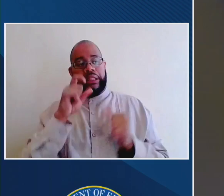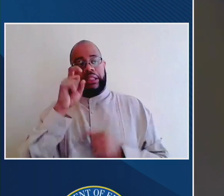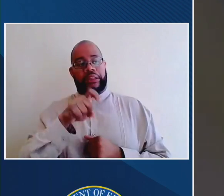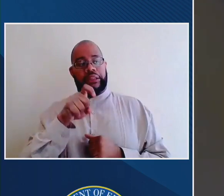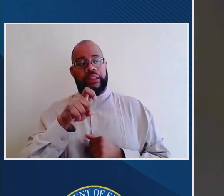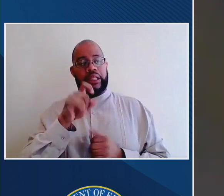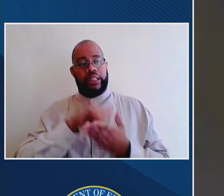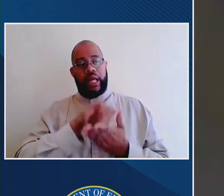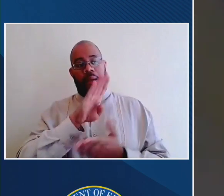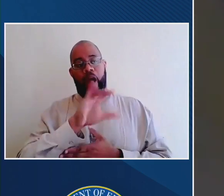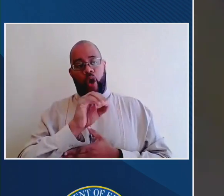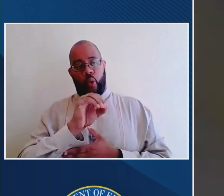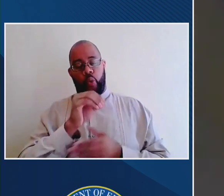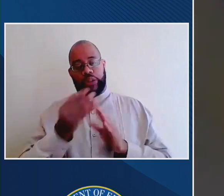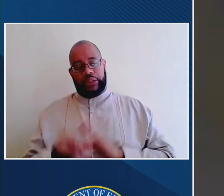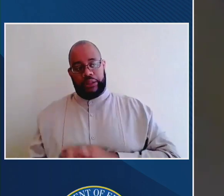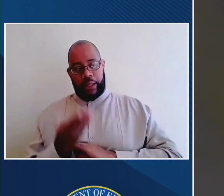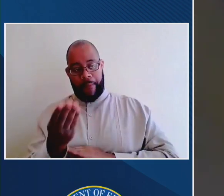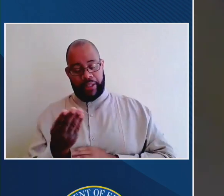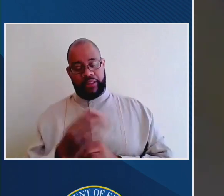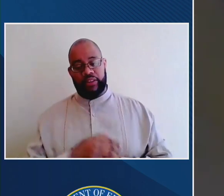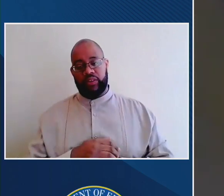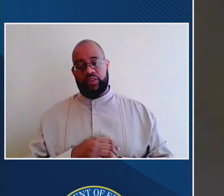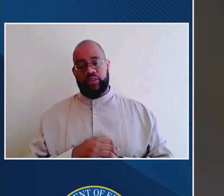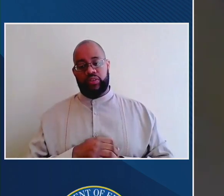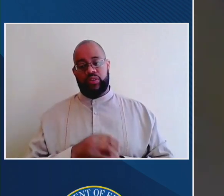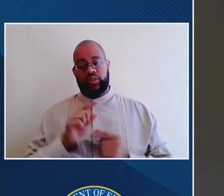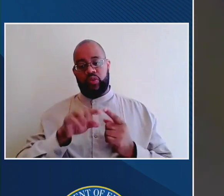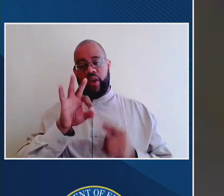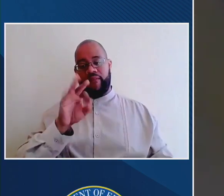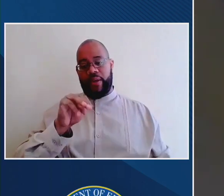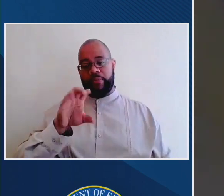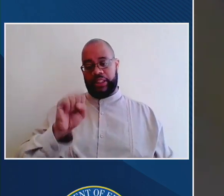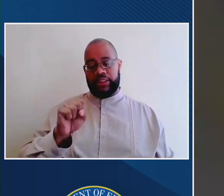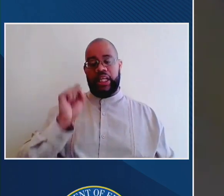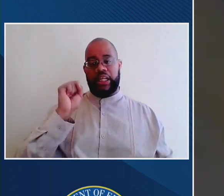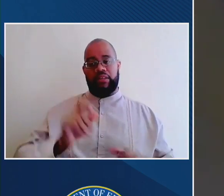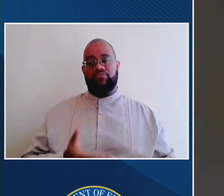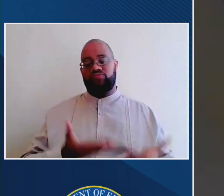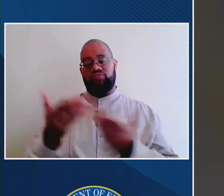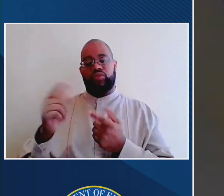submitted to FMCS so we can get them to the Department. And all of the